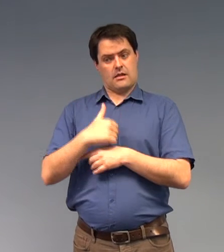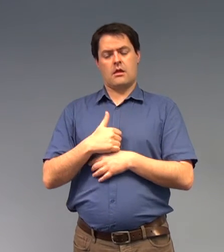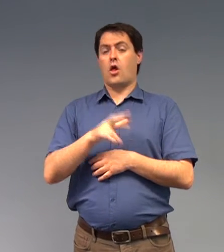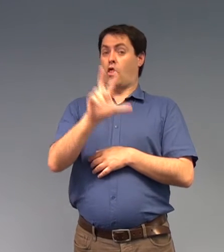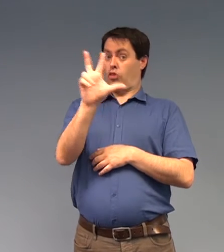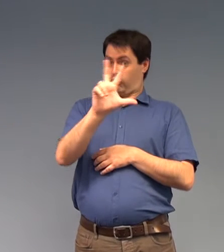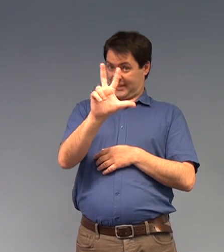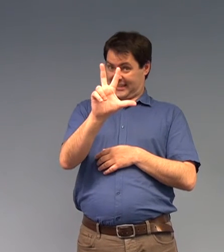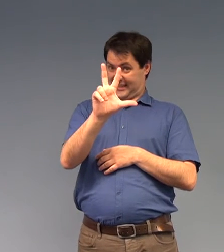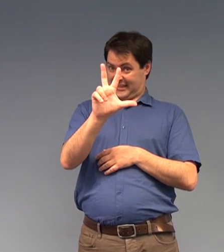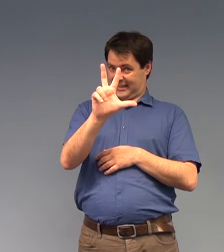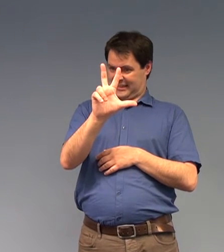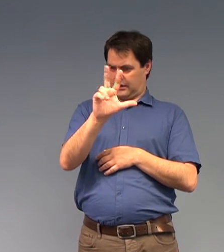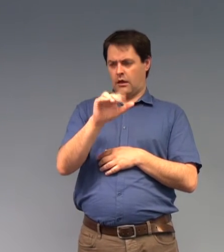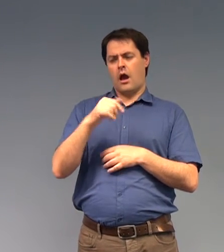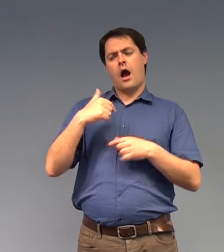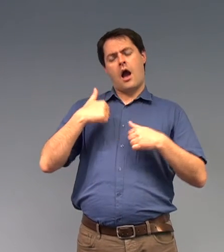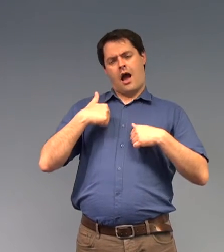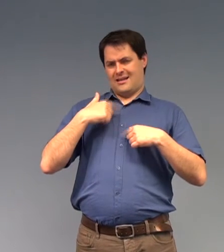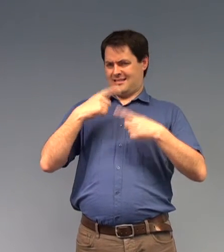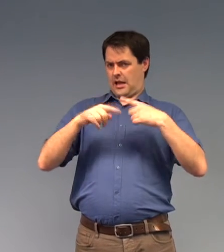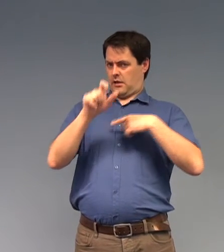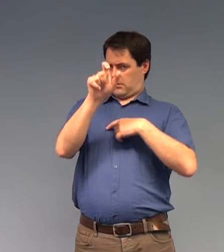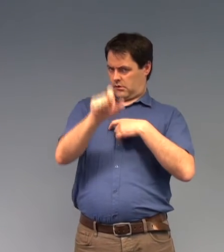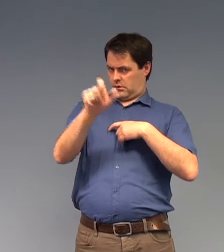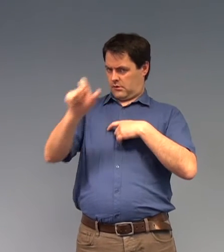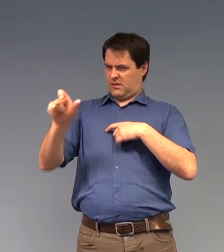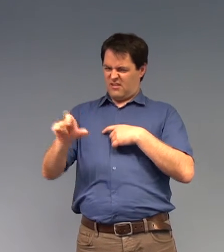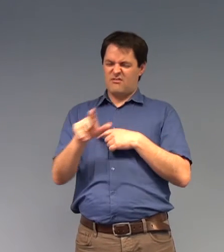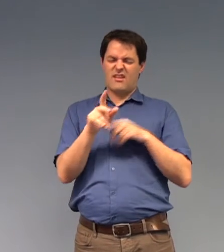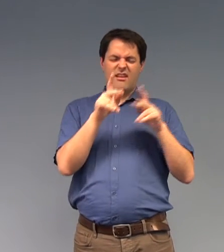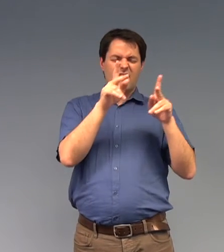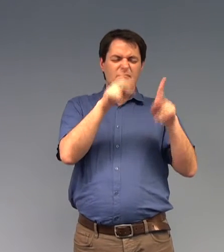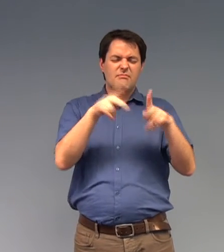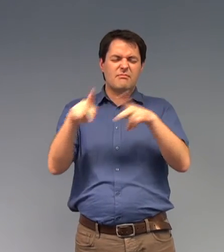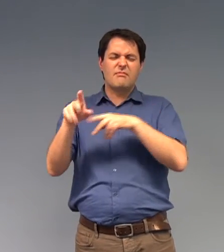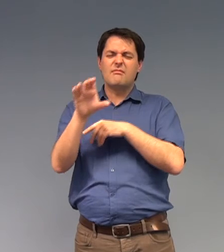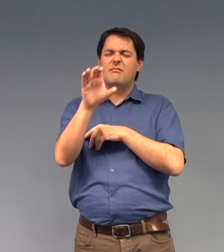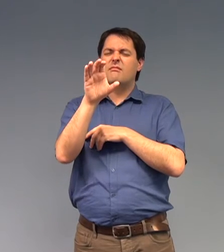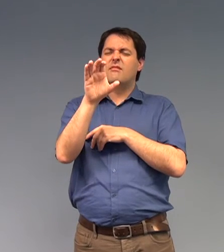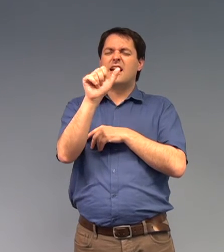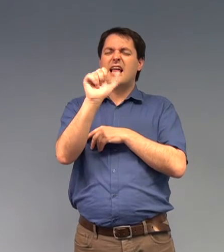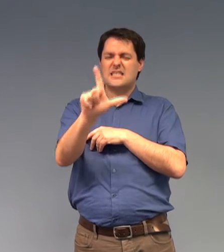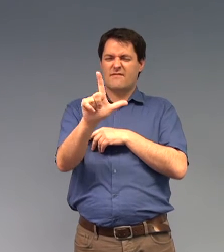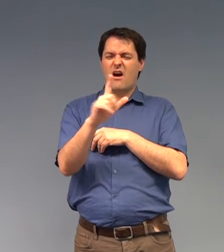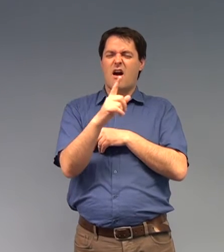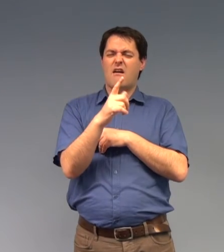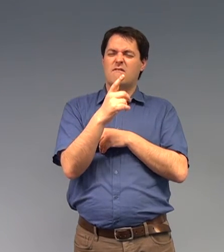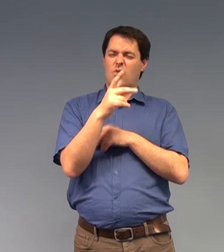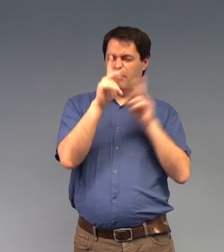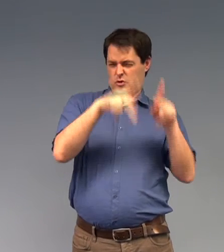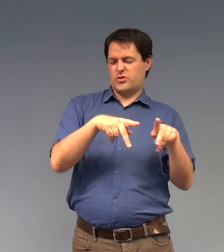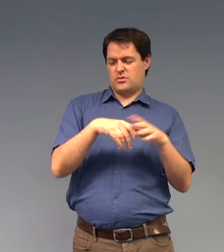and in BSL, you see the example "THREE" and then a person classifier.